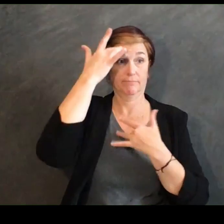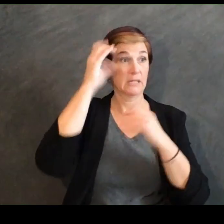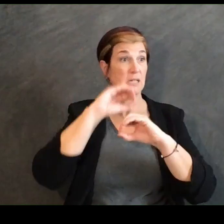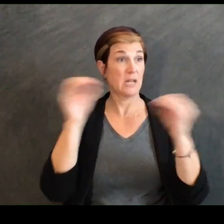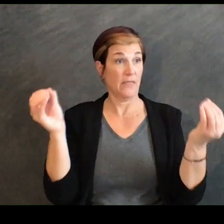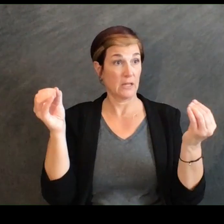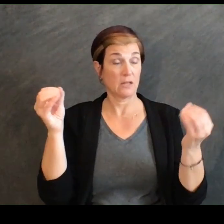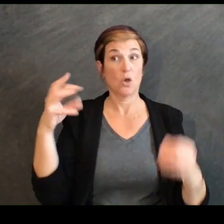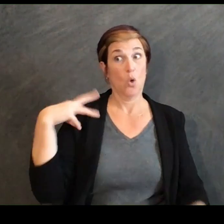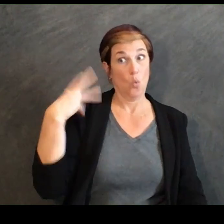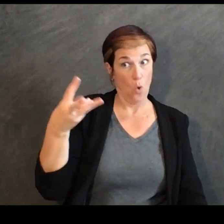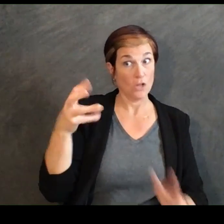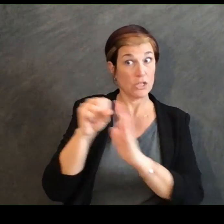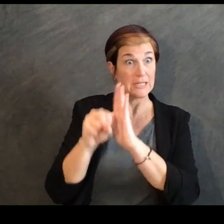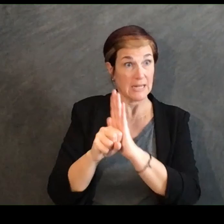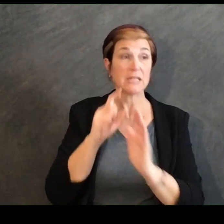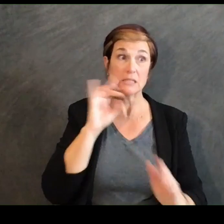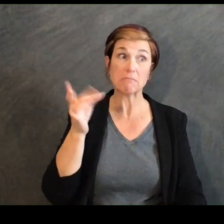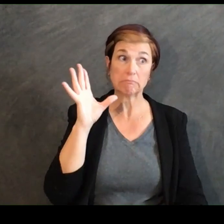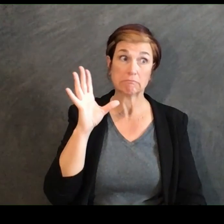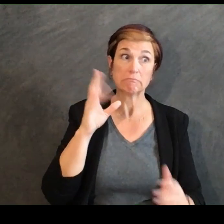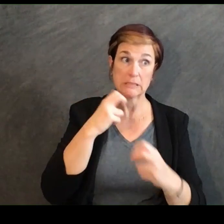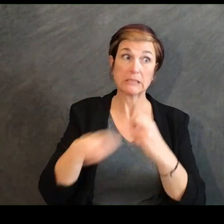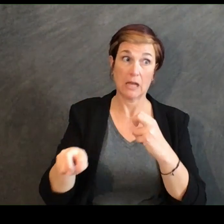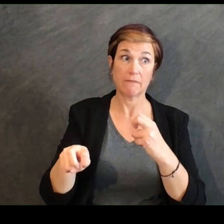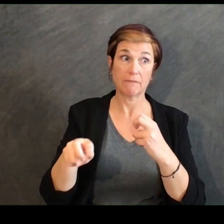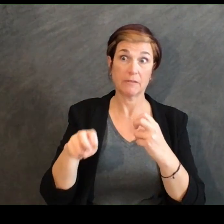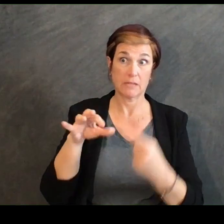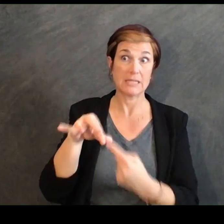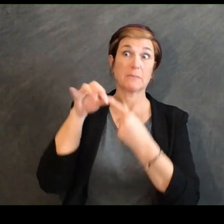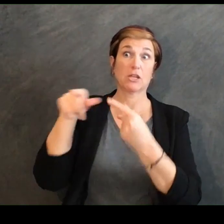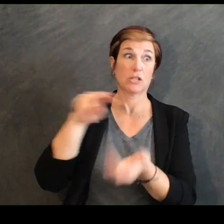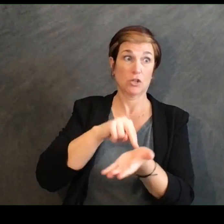particular nursing home and Washington the state of Washington has been very